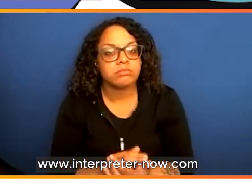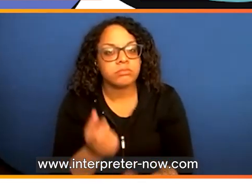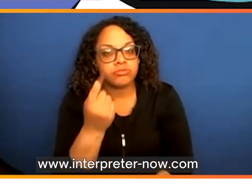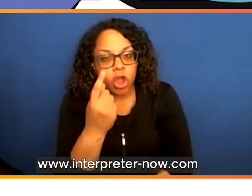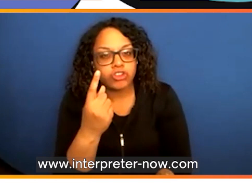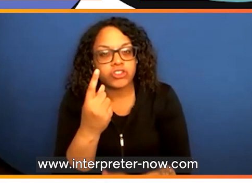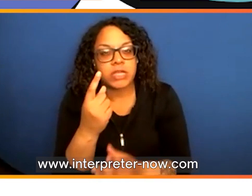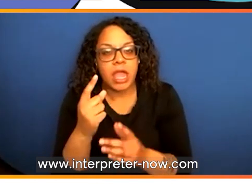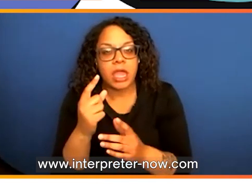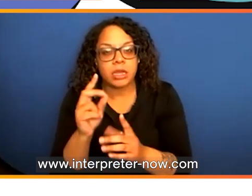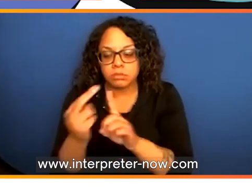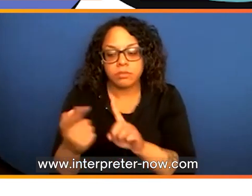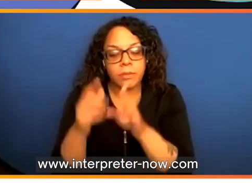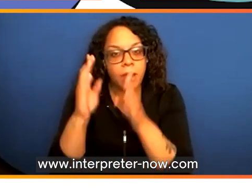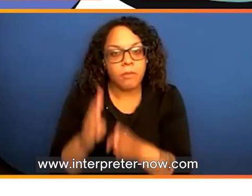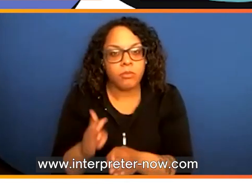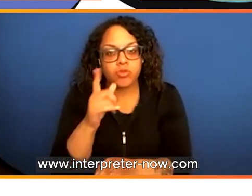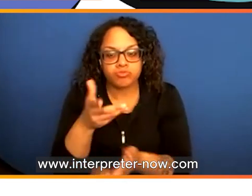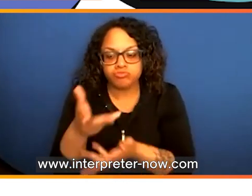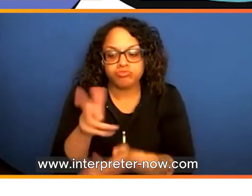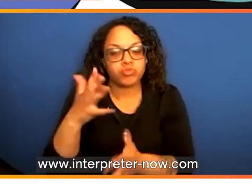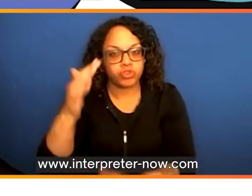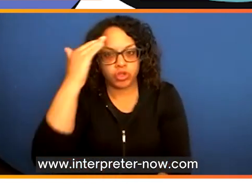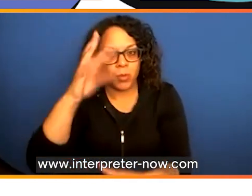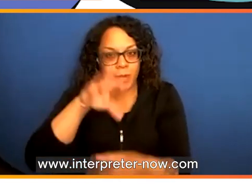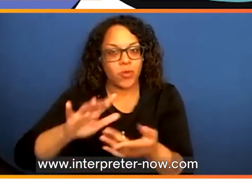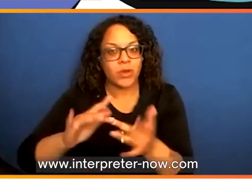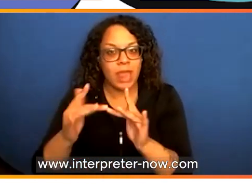"I learned this, I learned that. I shared it with a friend, I shared it with a co-worker."